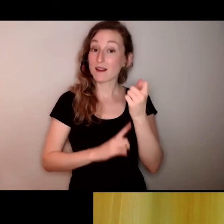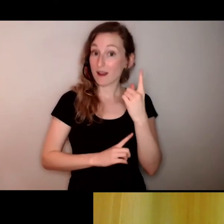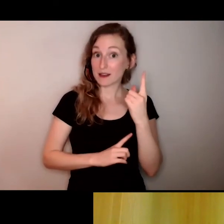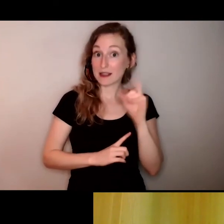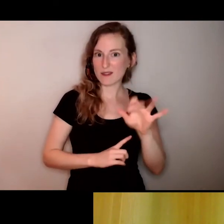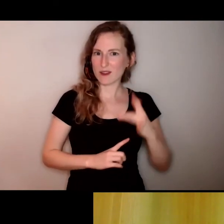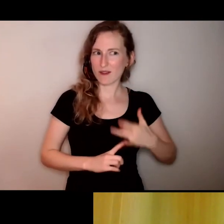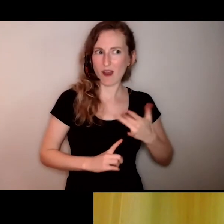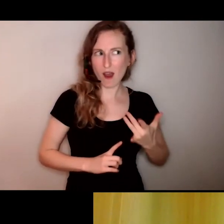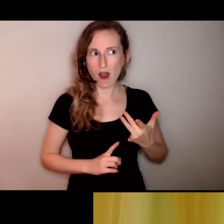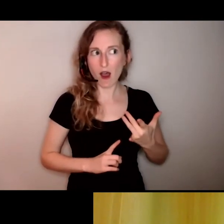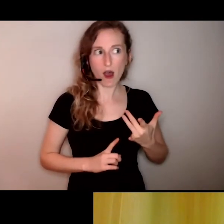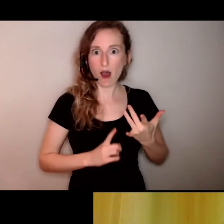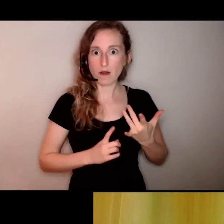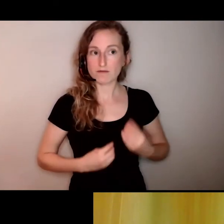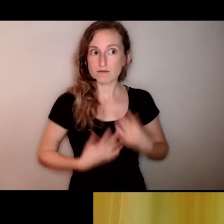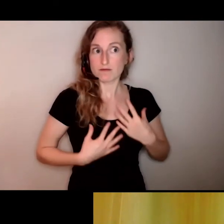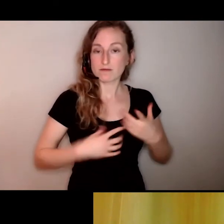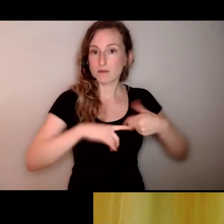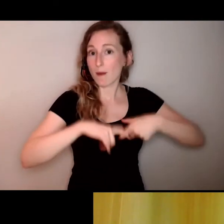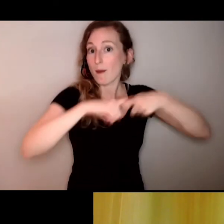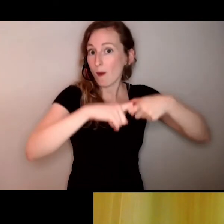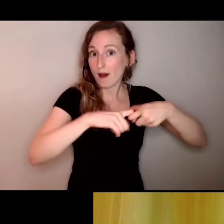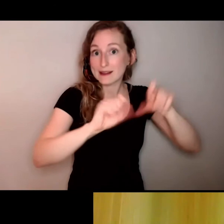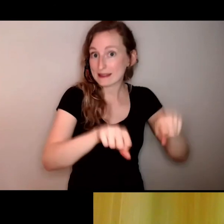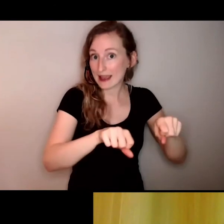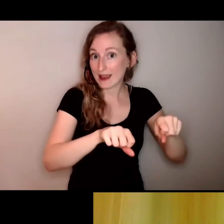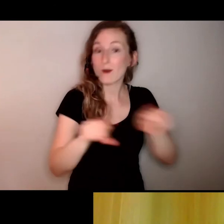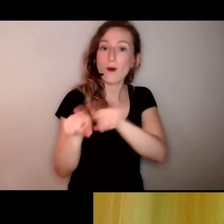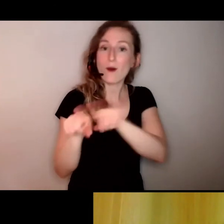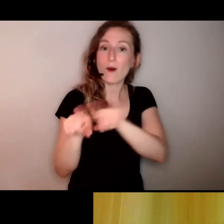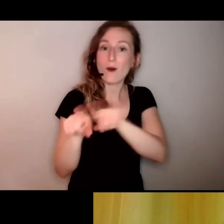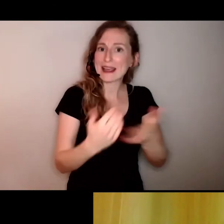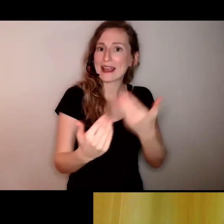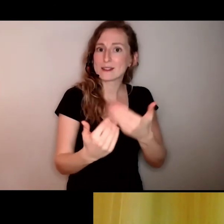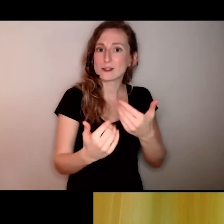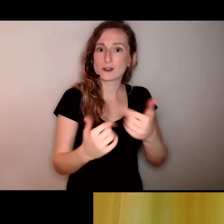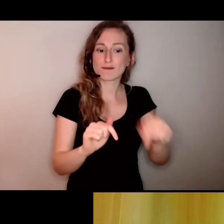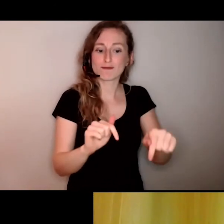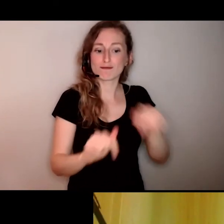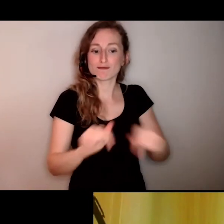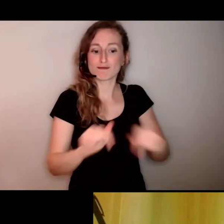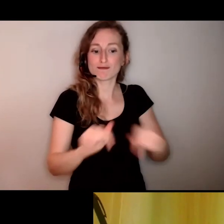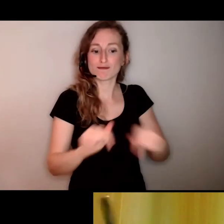You don’t need any special materials today, you can use whatever art making materials